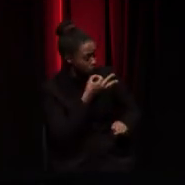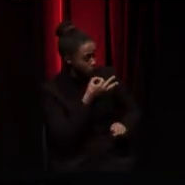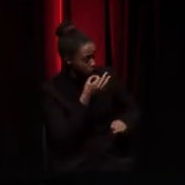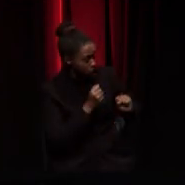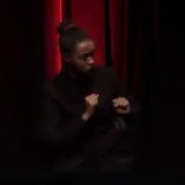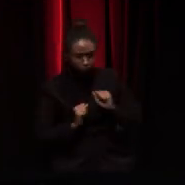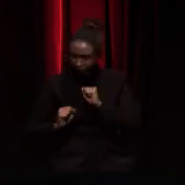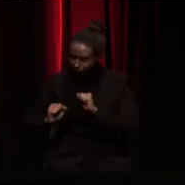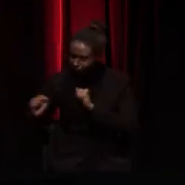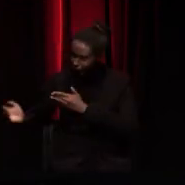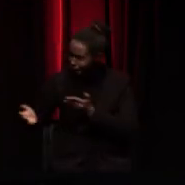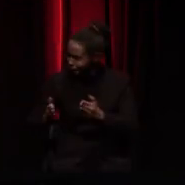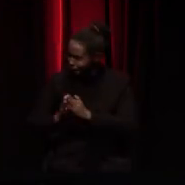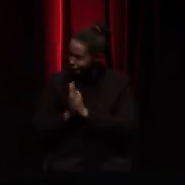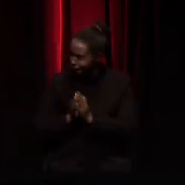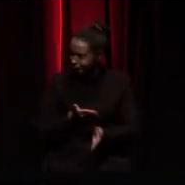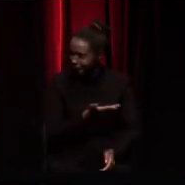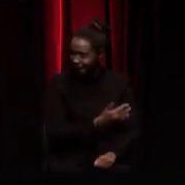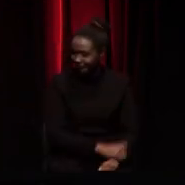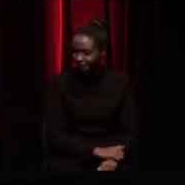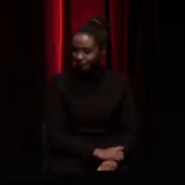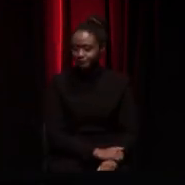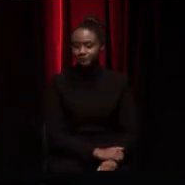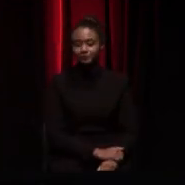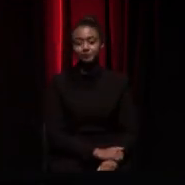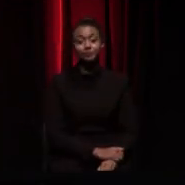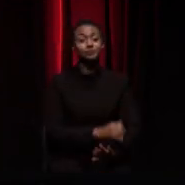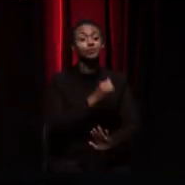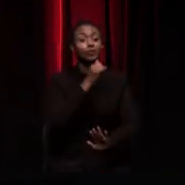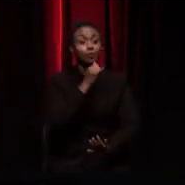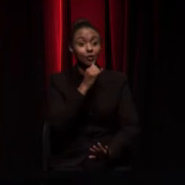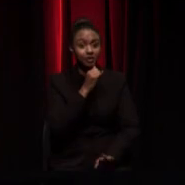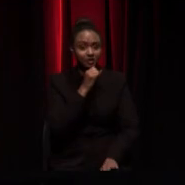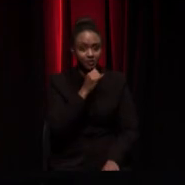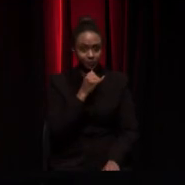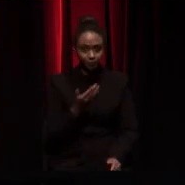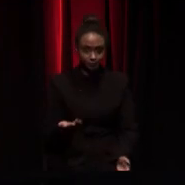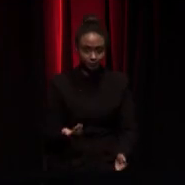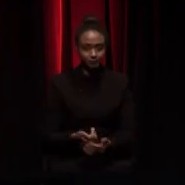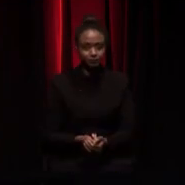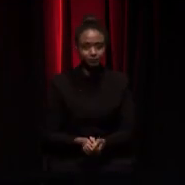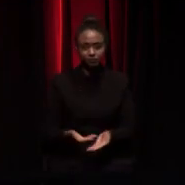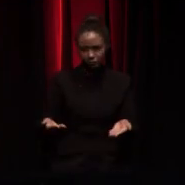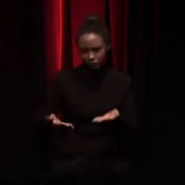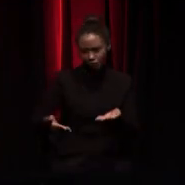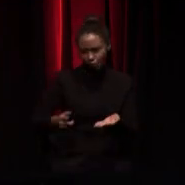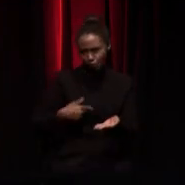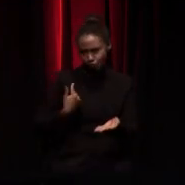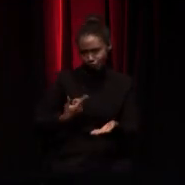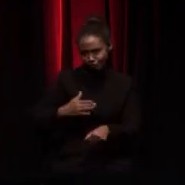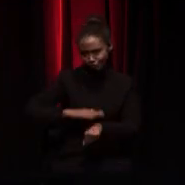I’m going to give you an example of curiosity that especially happens